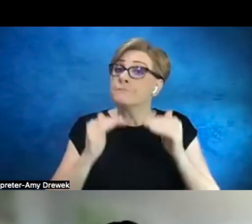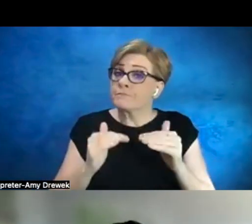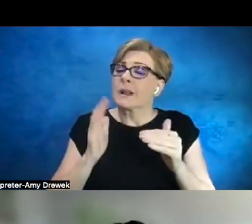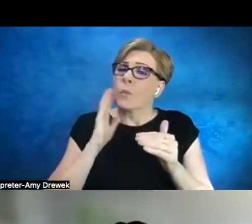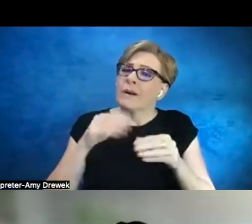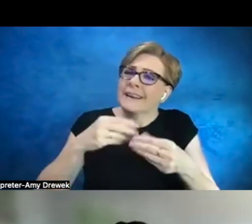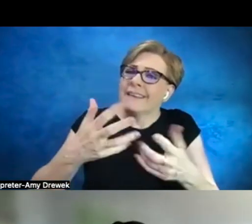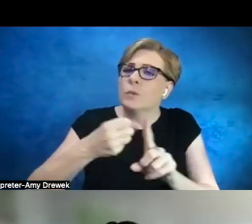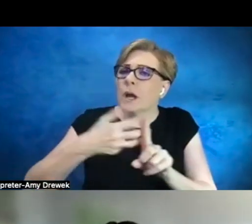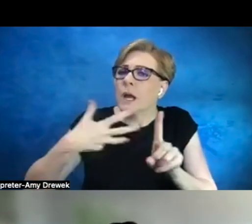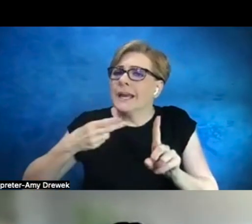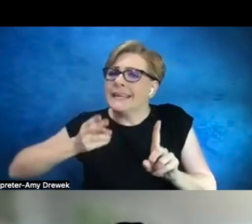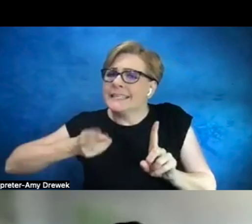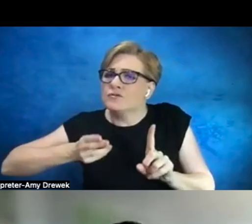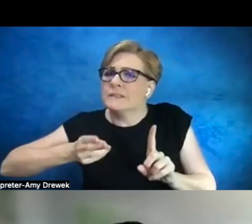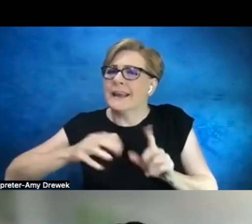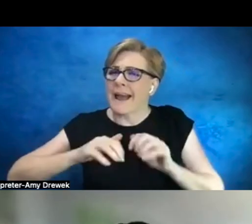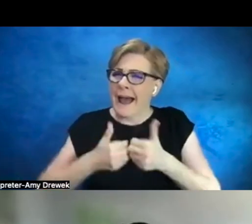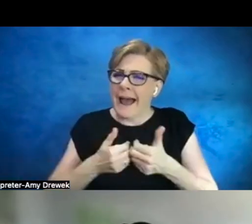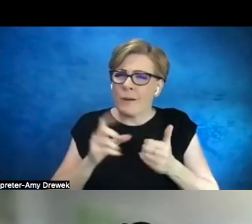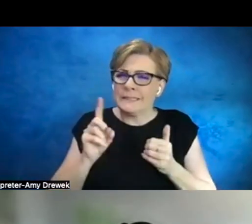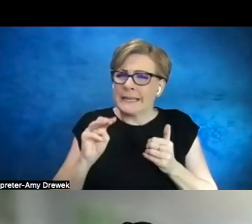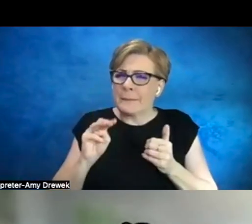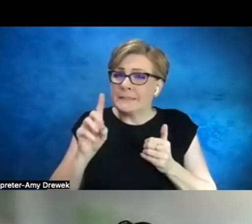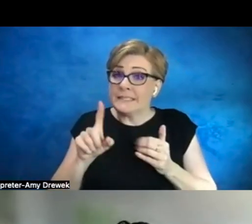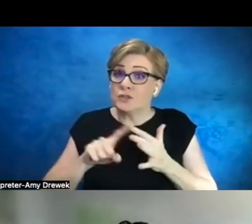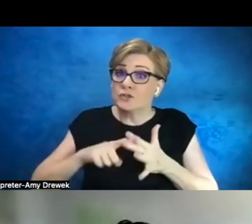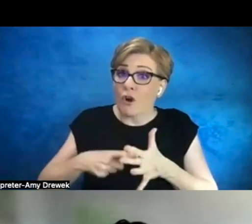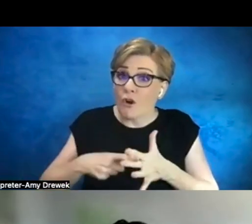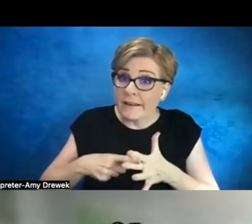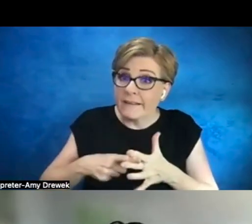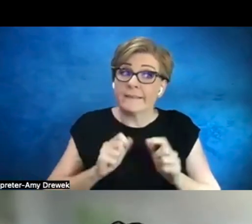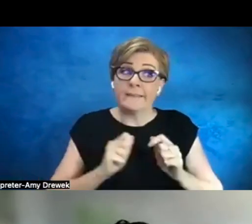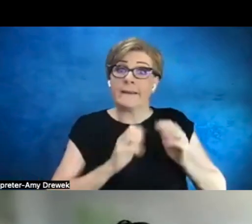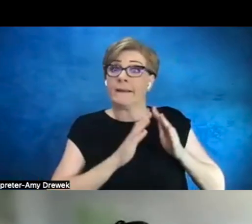the history of it, what we're looking for in the future, how it can grow, and how you can